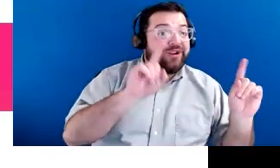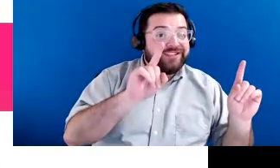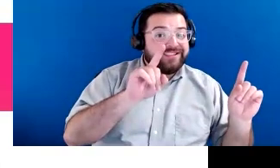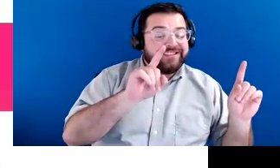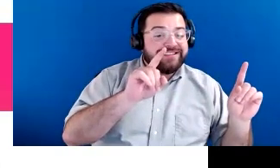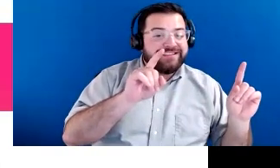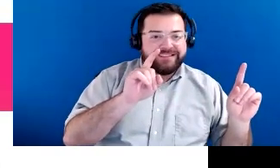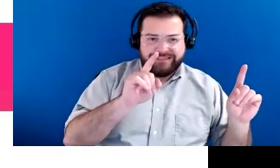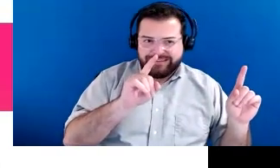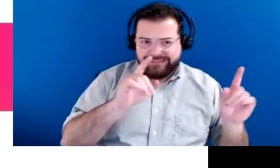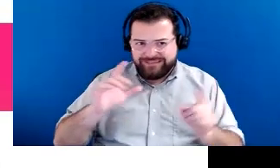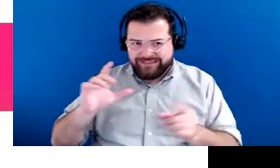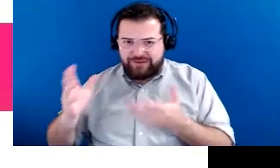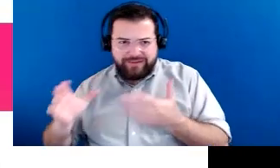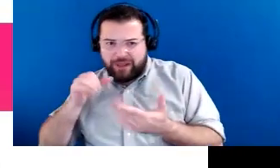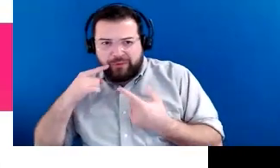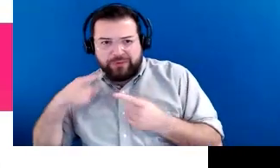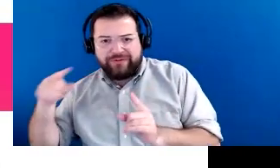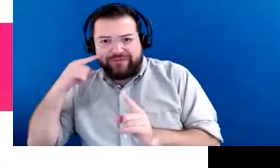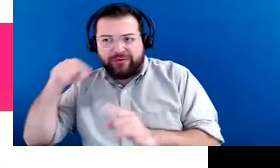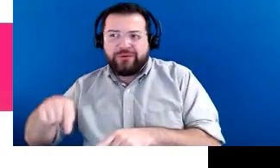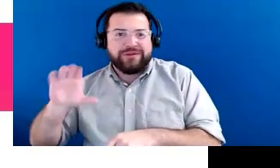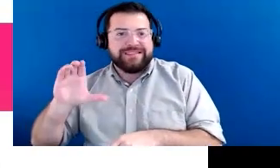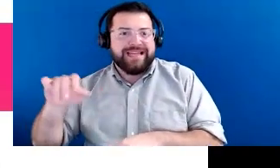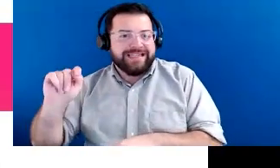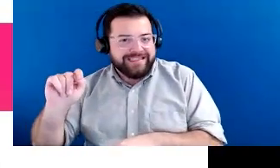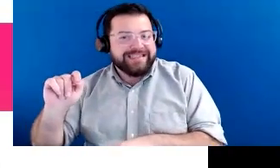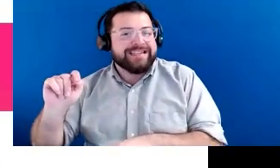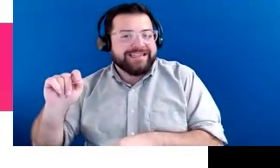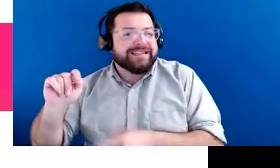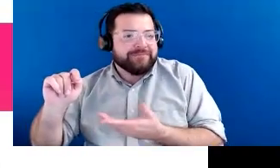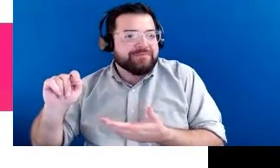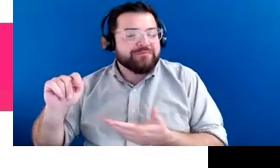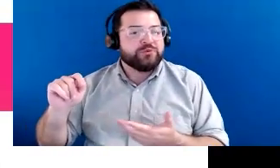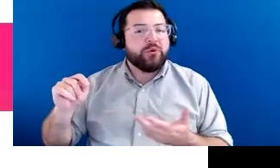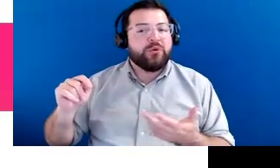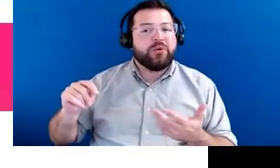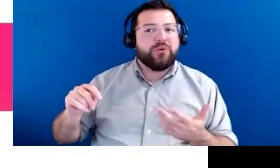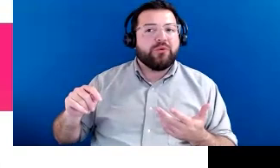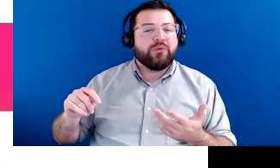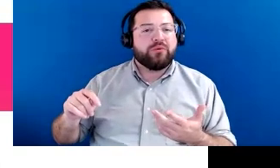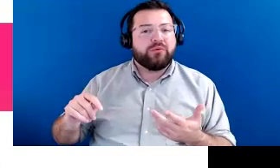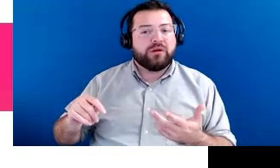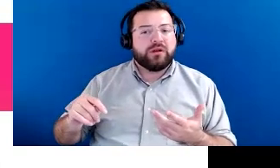to be, is not going to be the same as a CIT class. And so, you know, having those discussions within your department